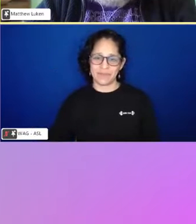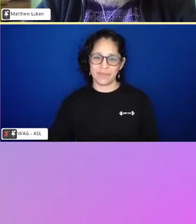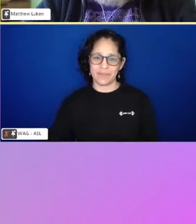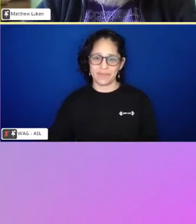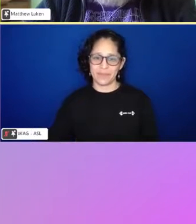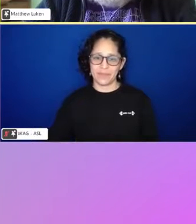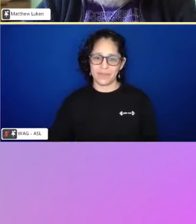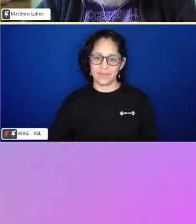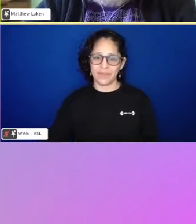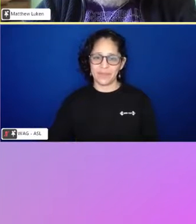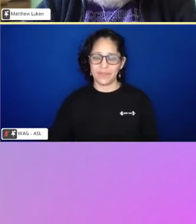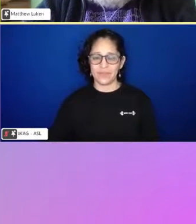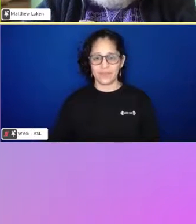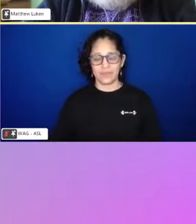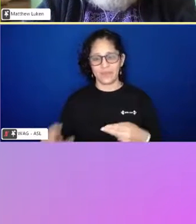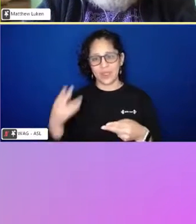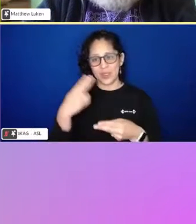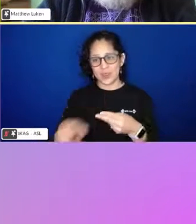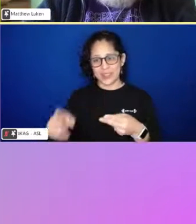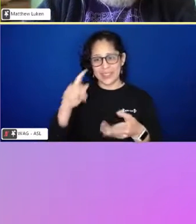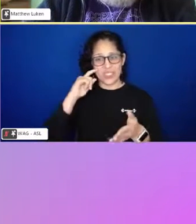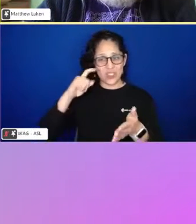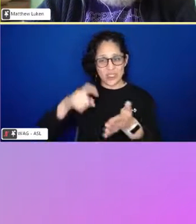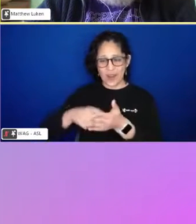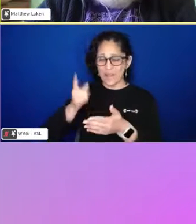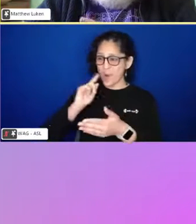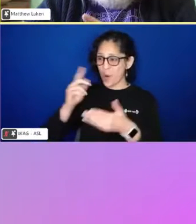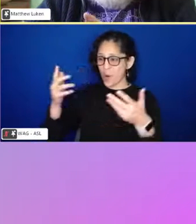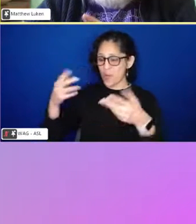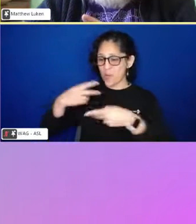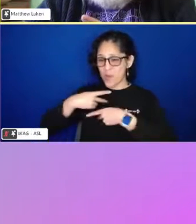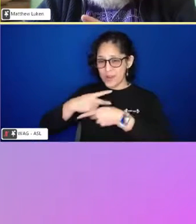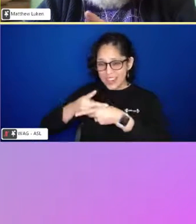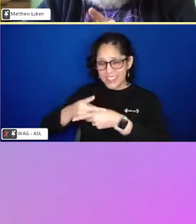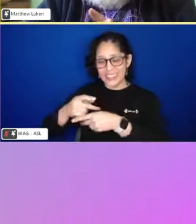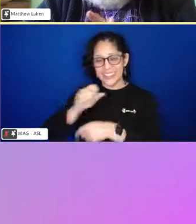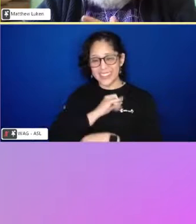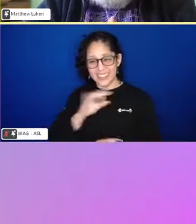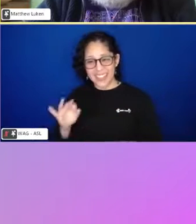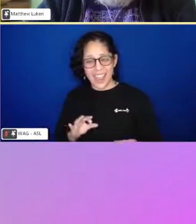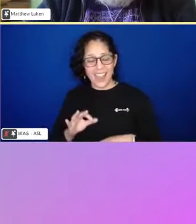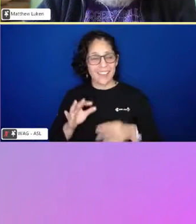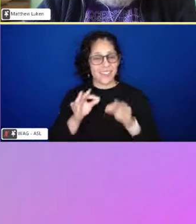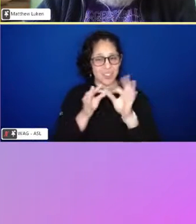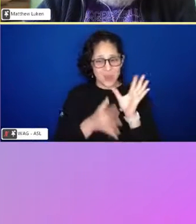of Boston MA in the united states, before we get started, let's just quickly give a